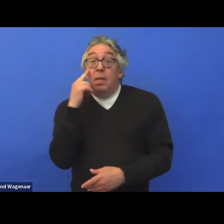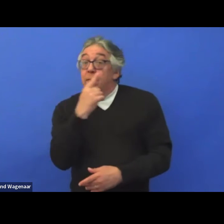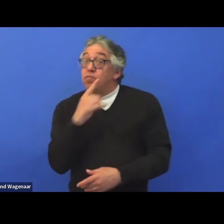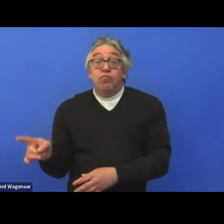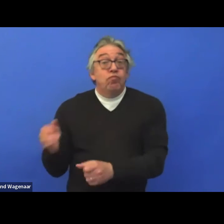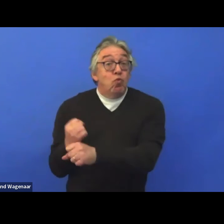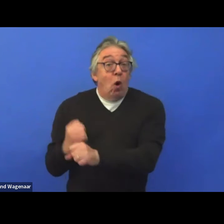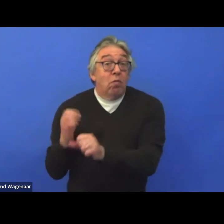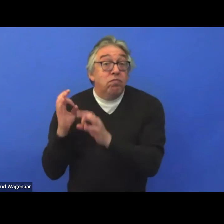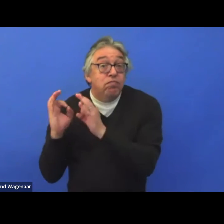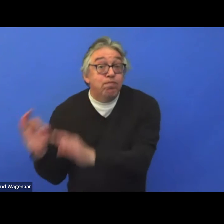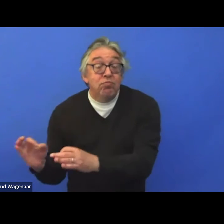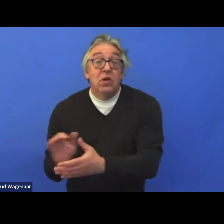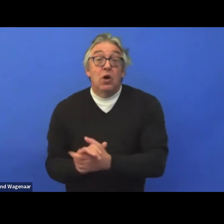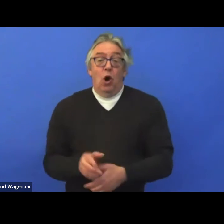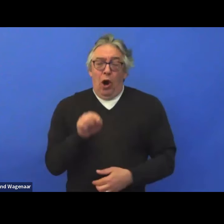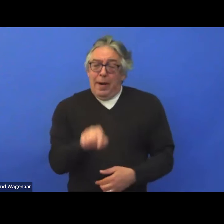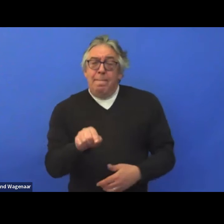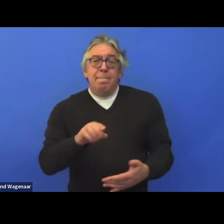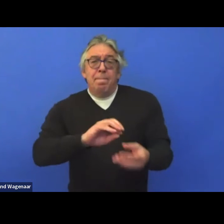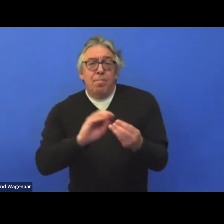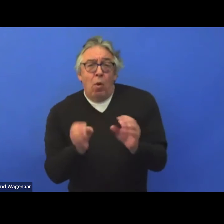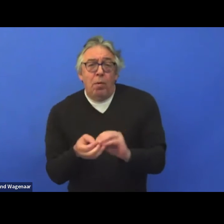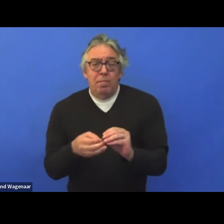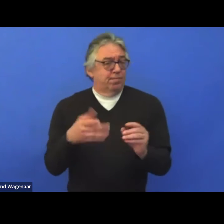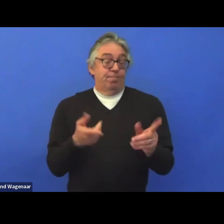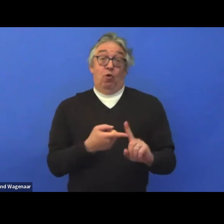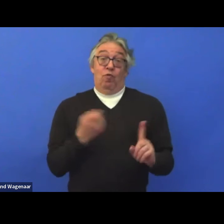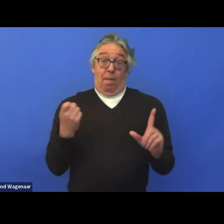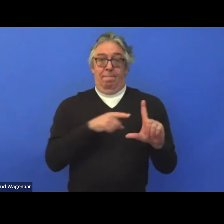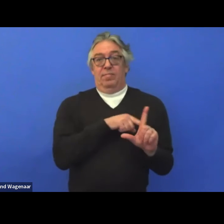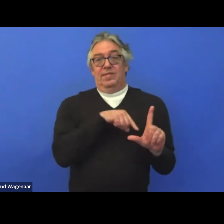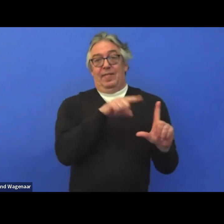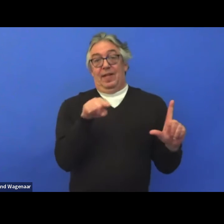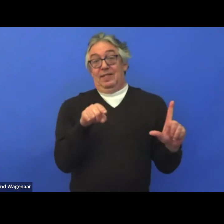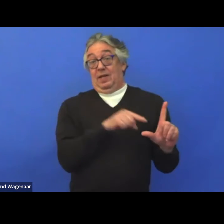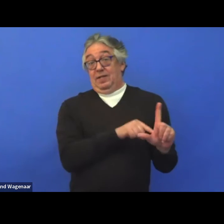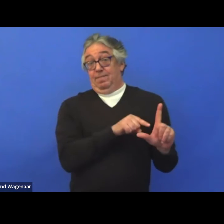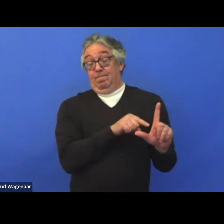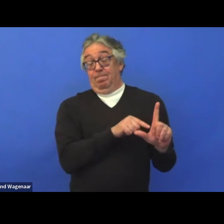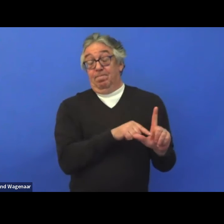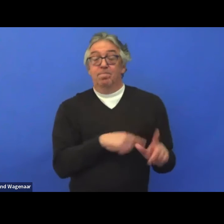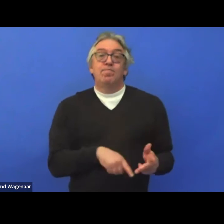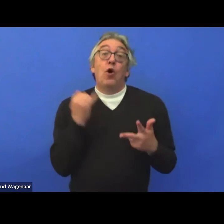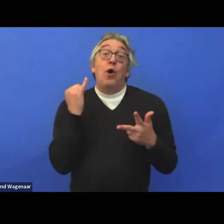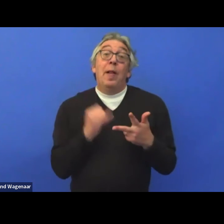And where there are challenges that need to be addressed. And finally, the third one.